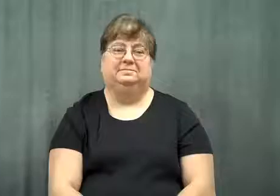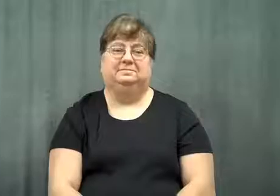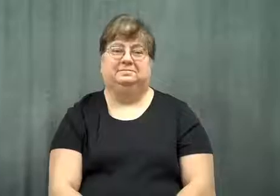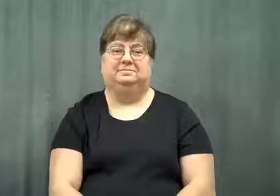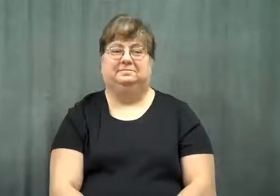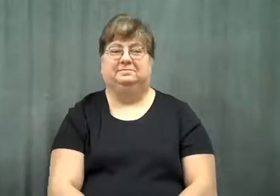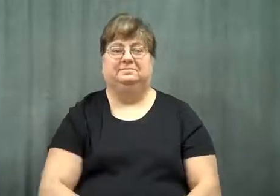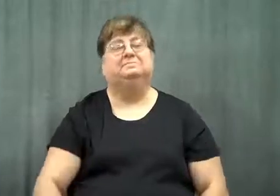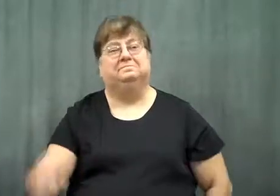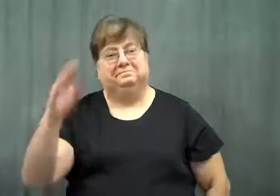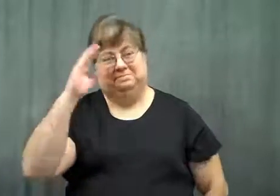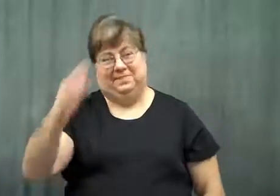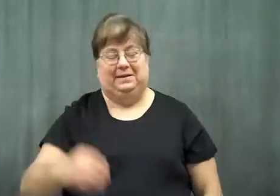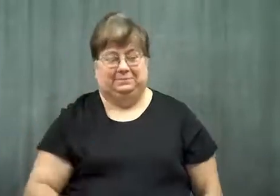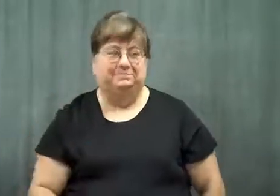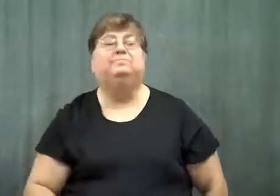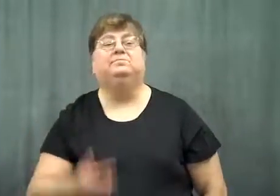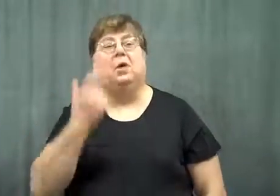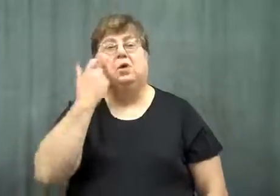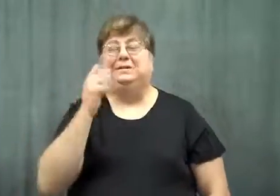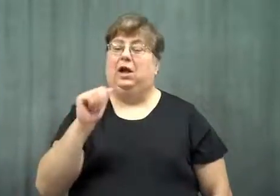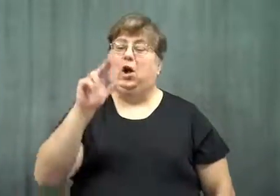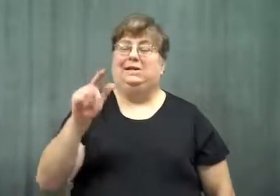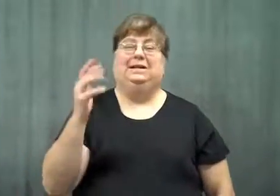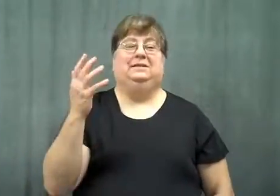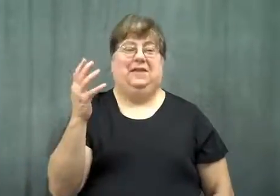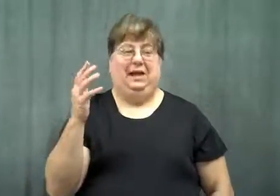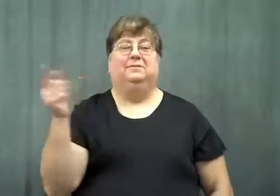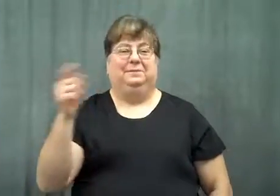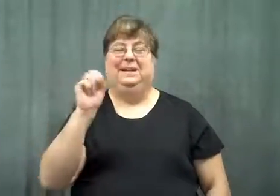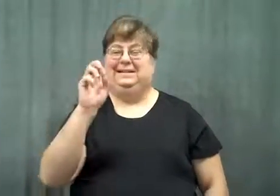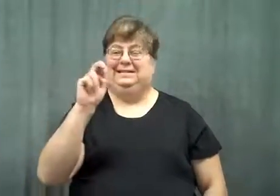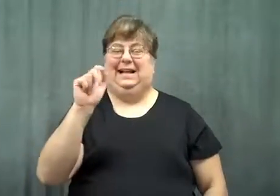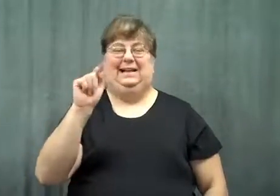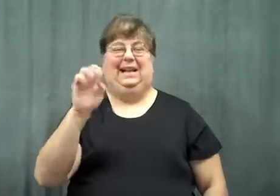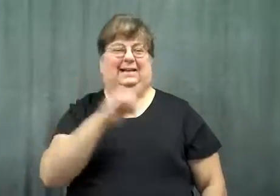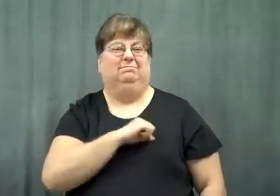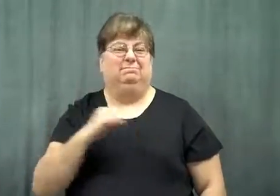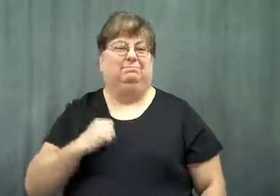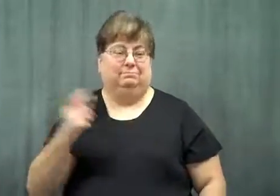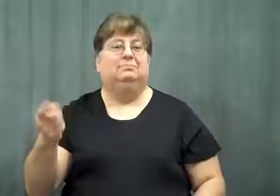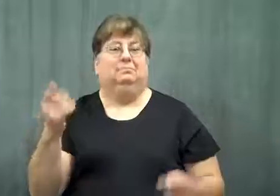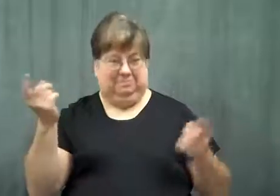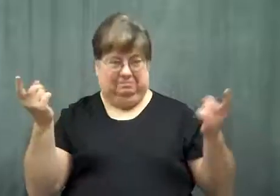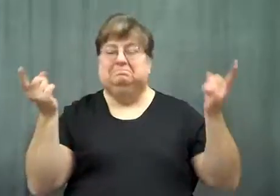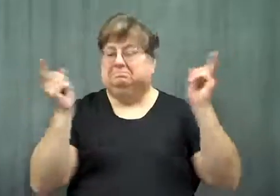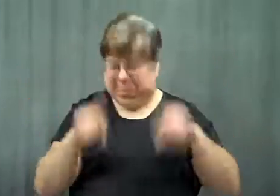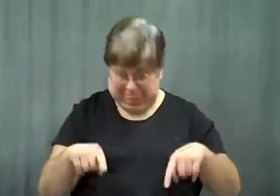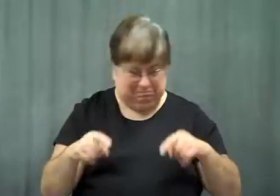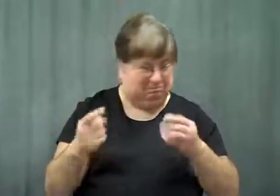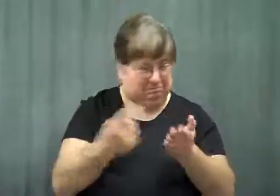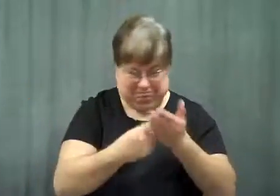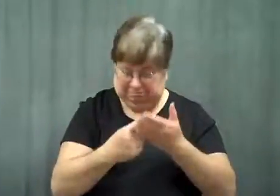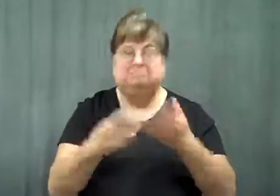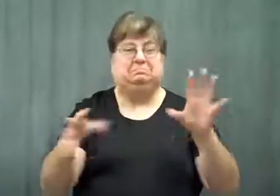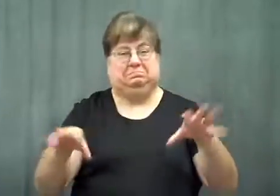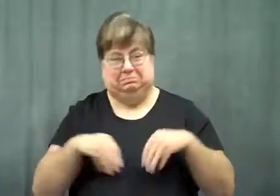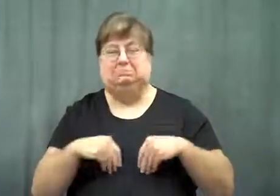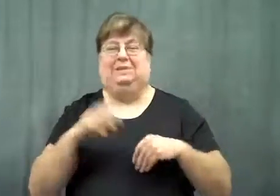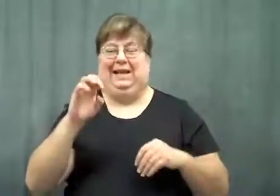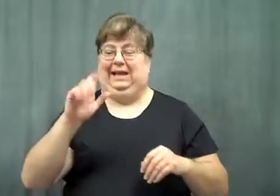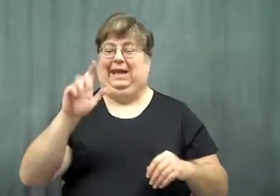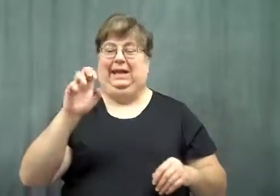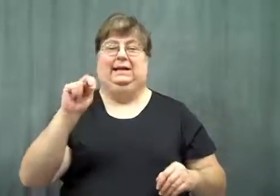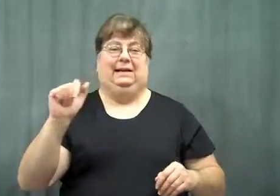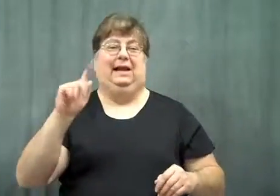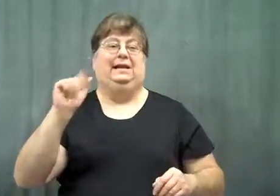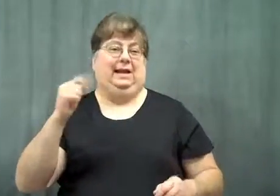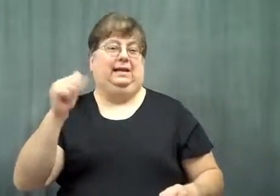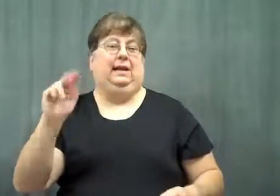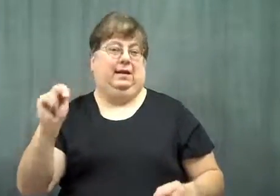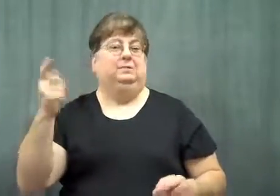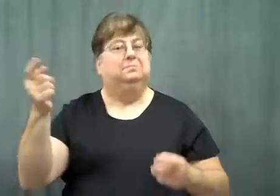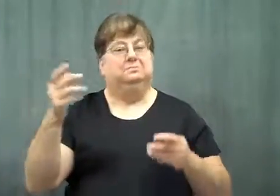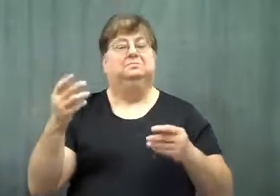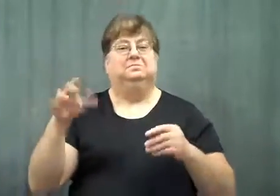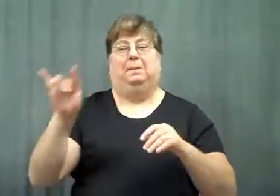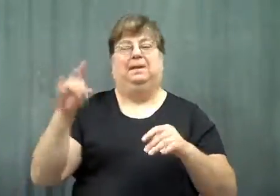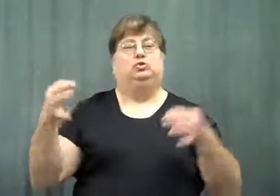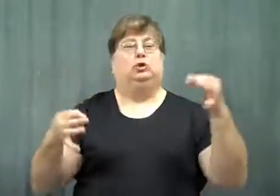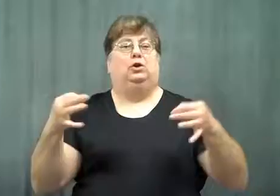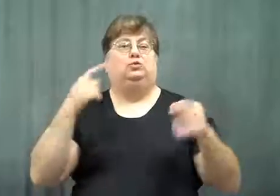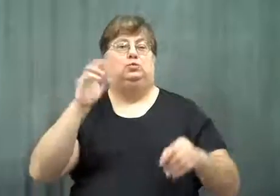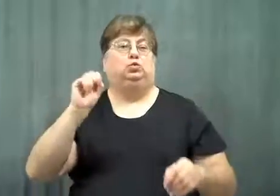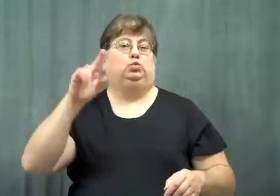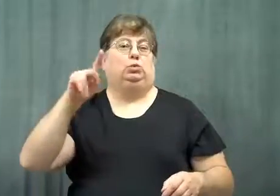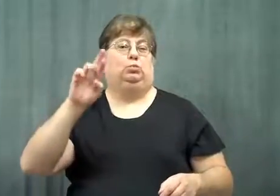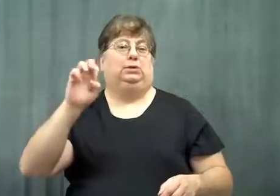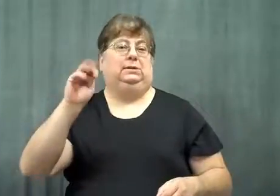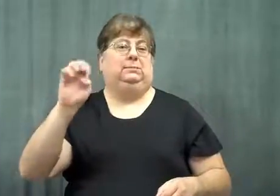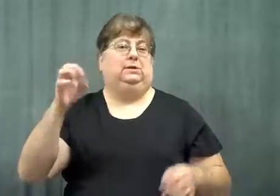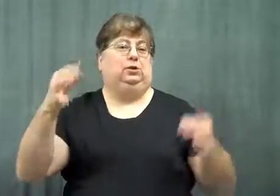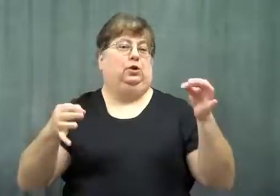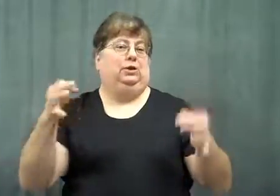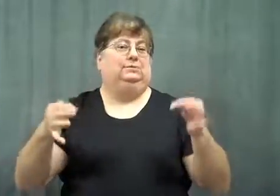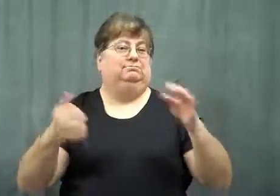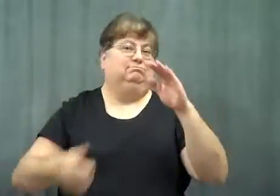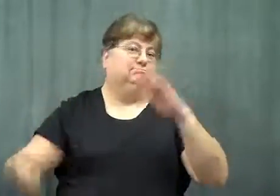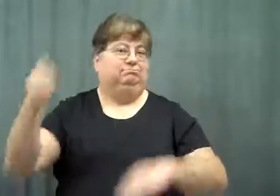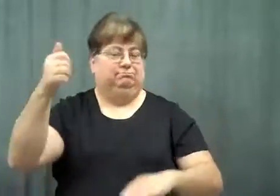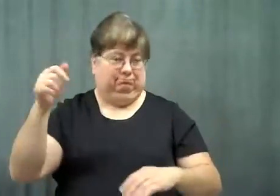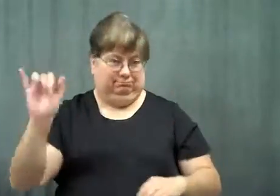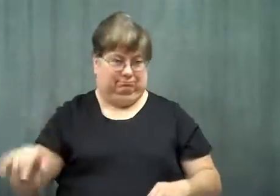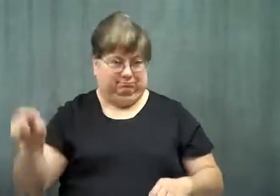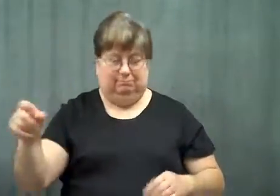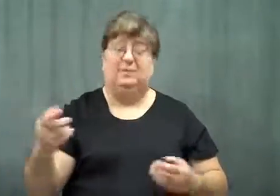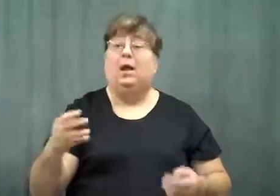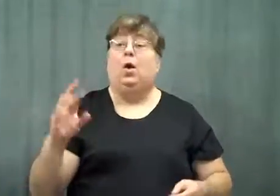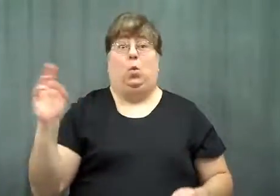On August 5, the Senate voted to confirm Elena Kagan as a Supreme Court justice.